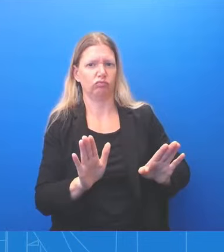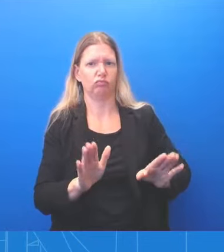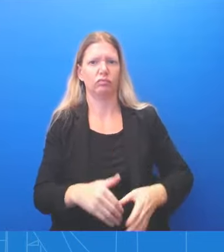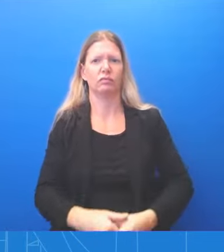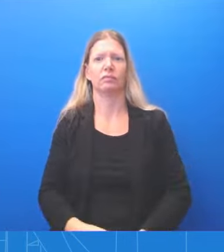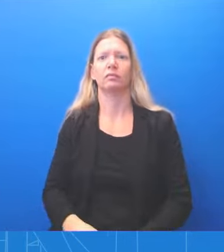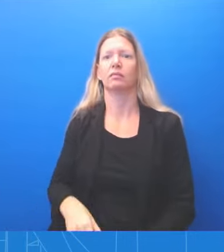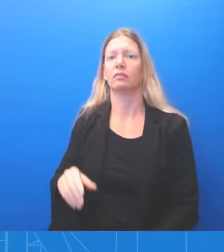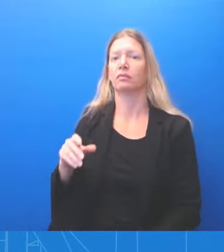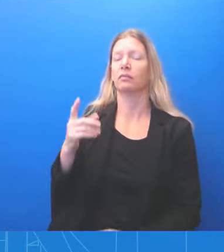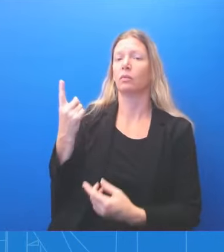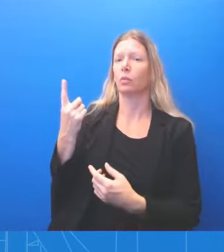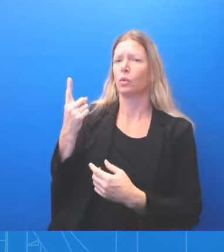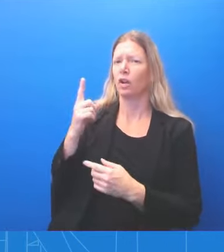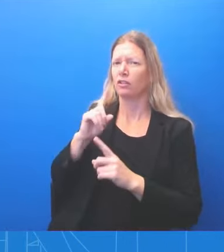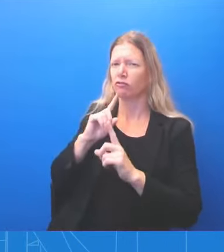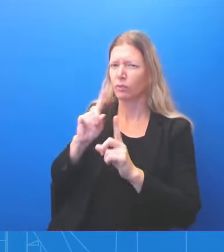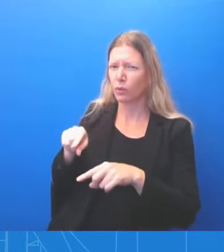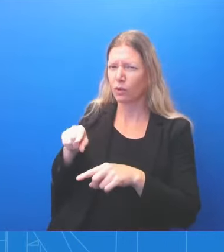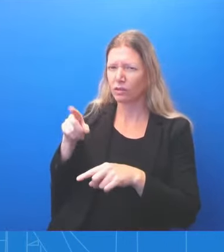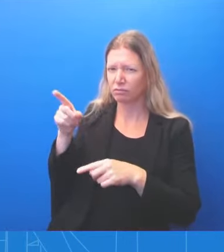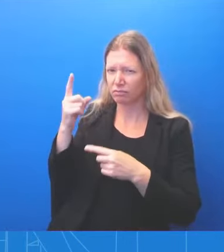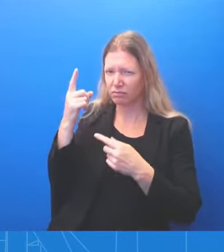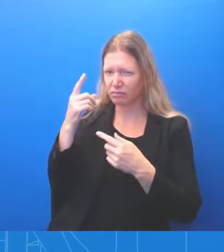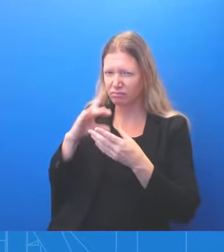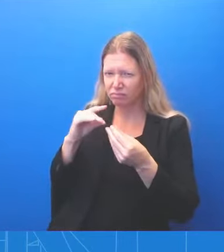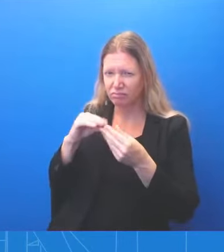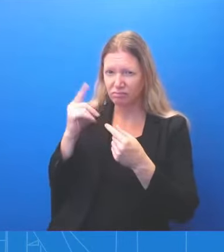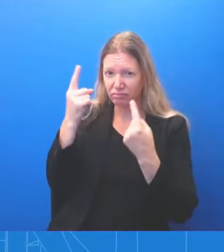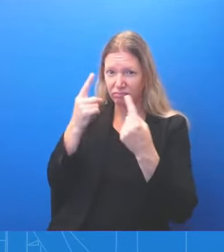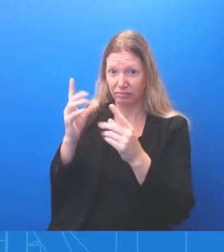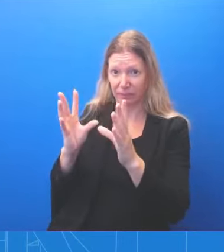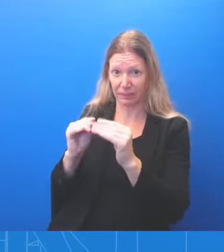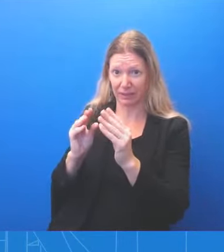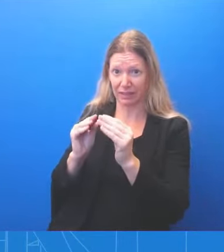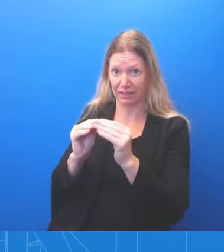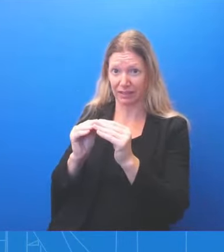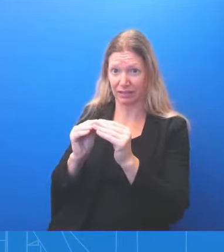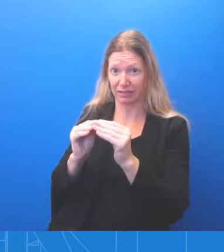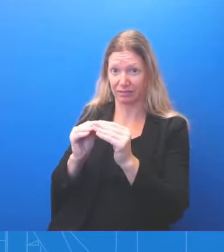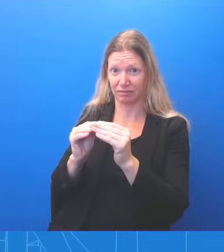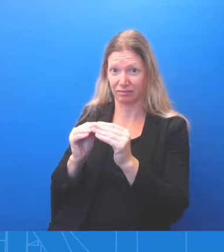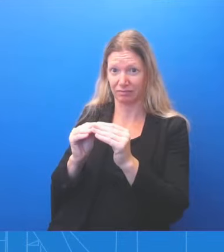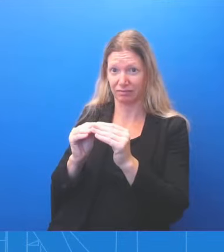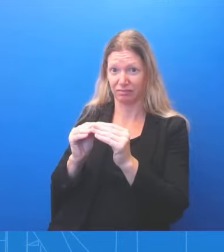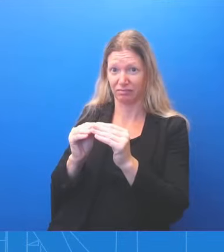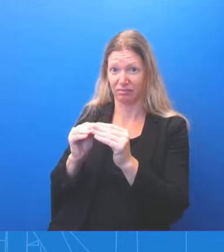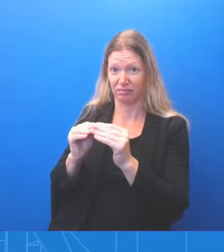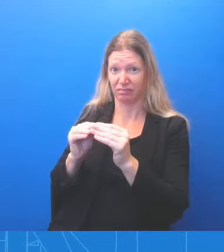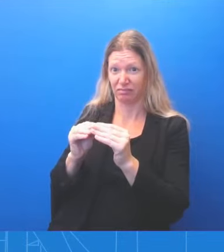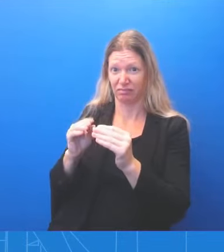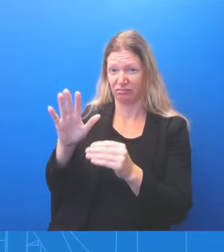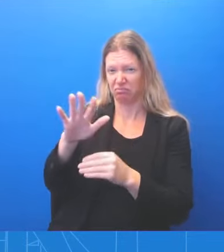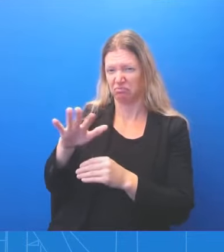with MBS around the G20. He'll obviously be attending, I think, for the first time as a --